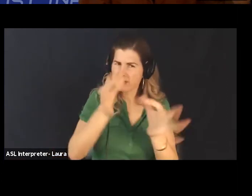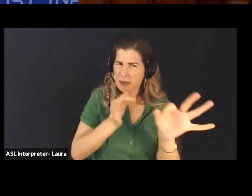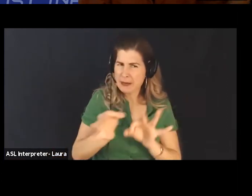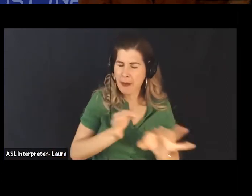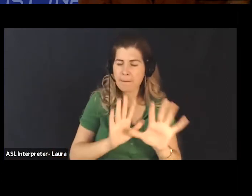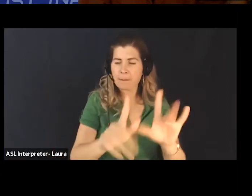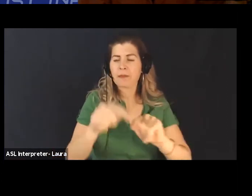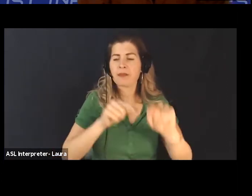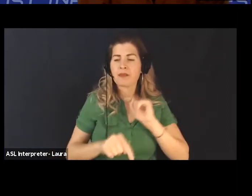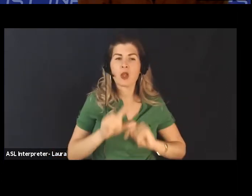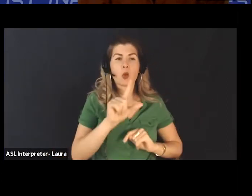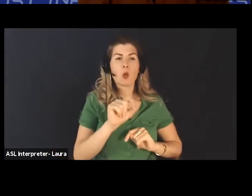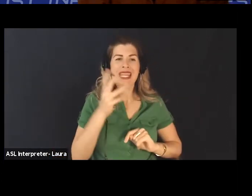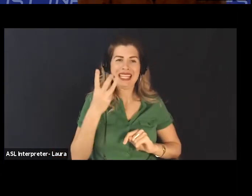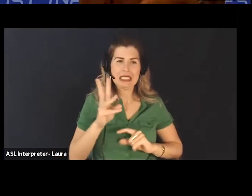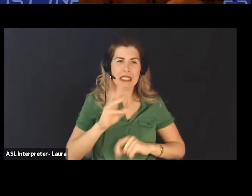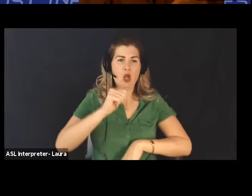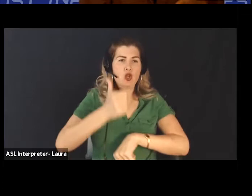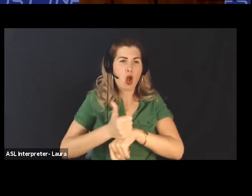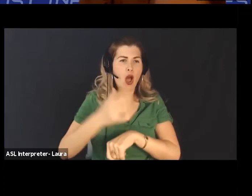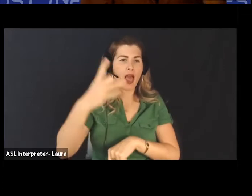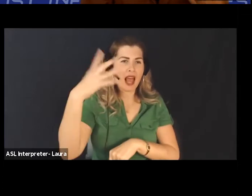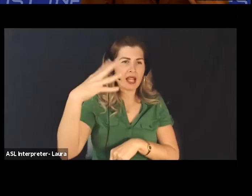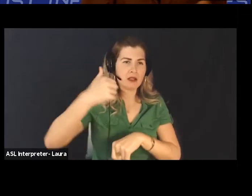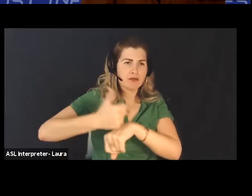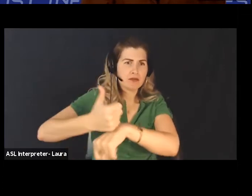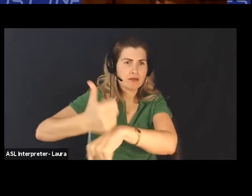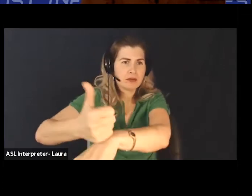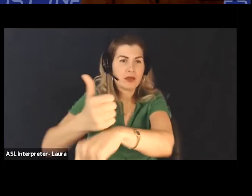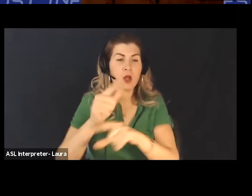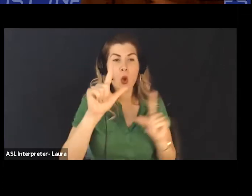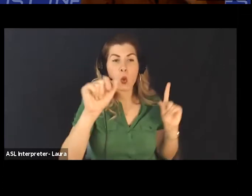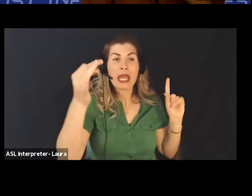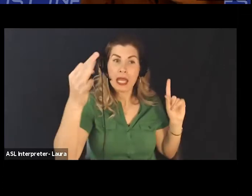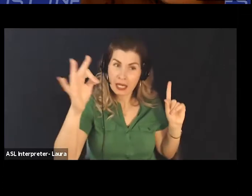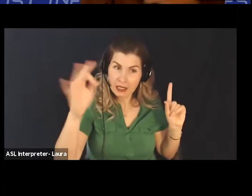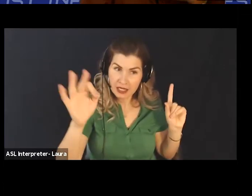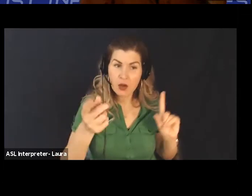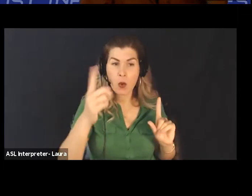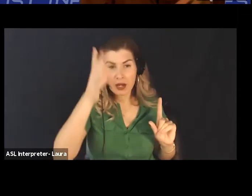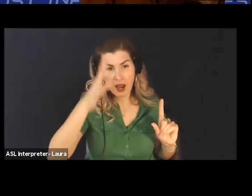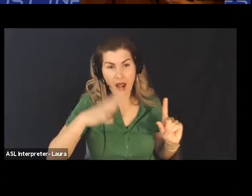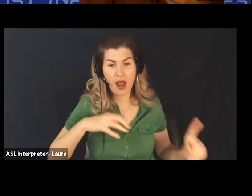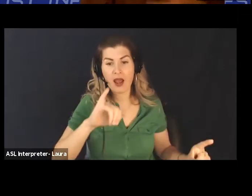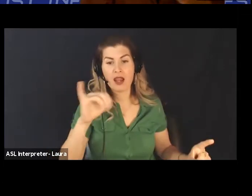2016 and in early 2019, there was actually a reporter, jessie marks here, and several others who had had reported on